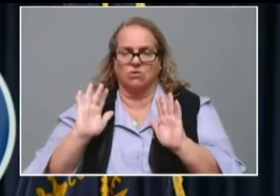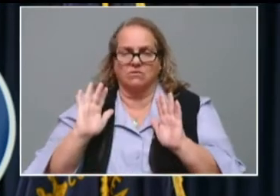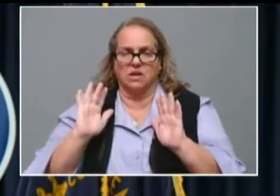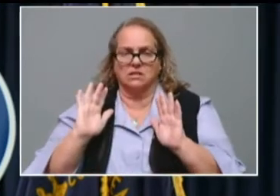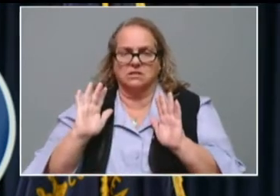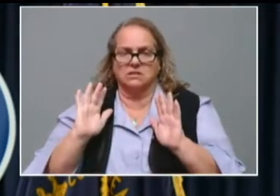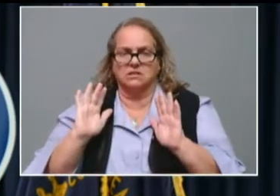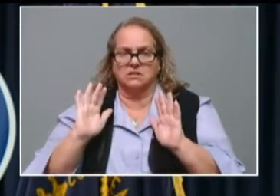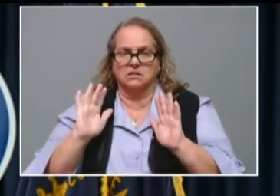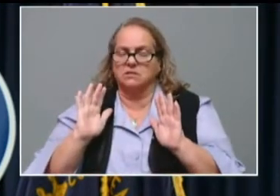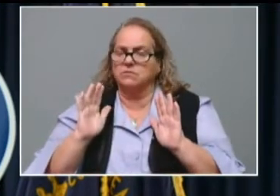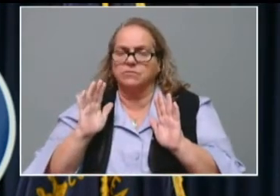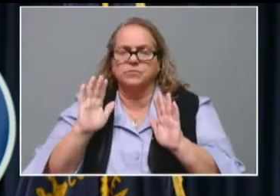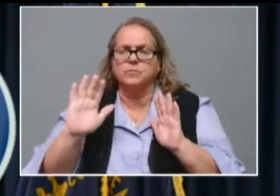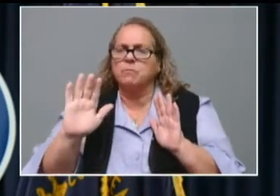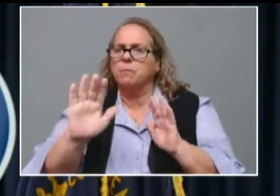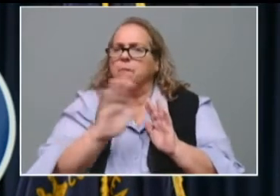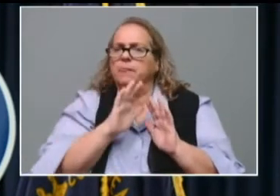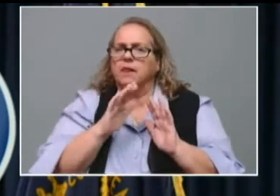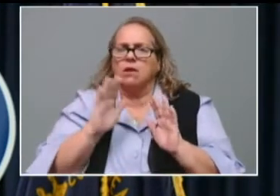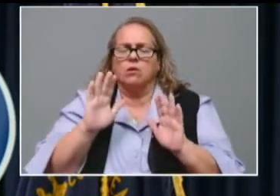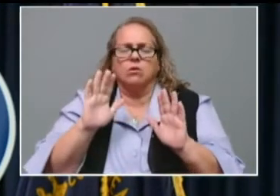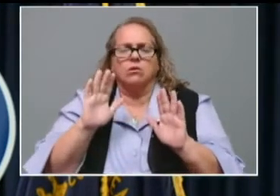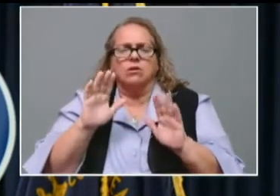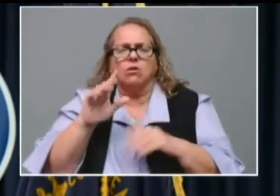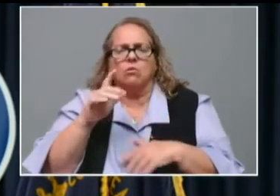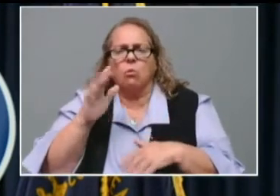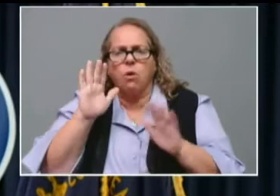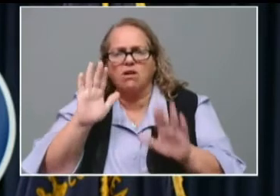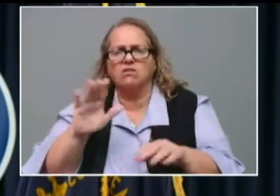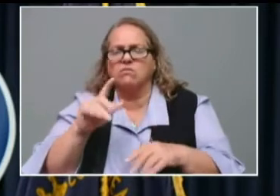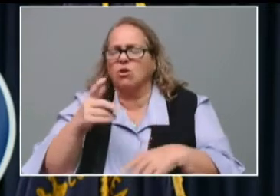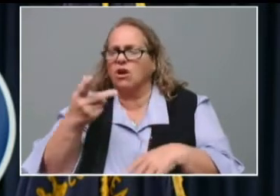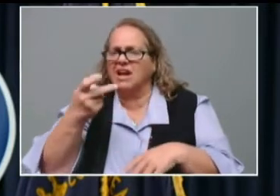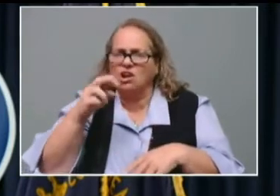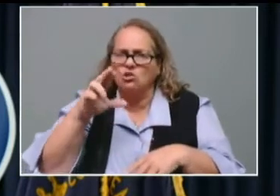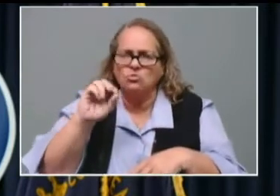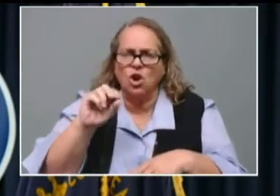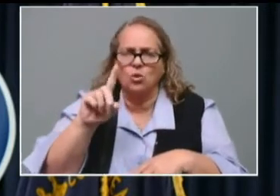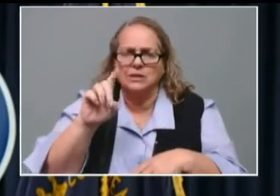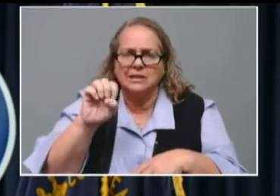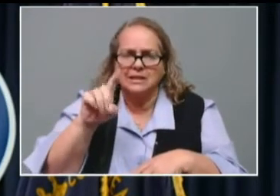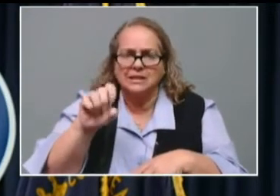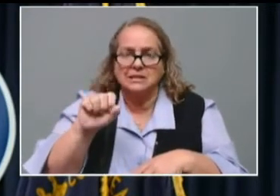health care workers and so many others, it's going to be a memorial monument